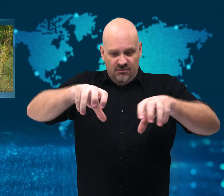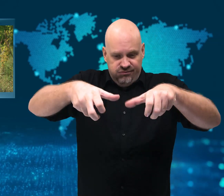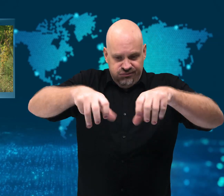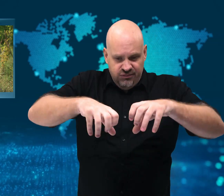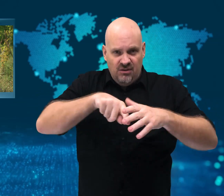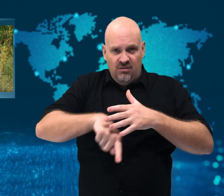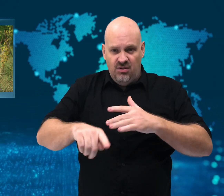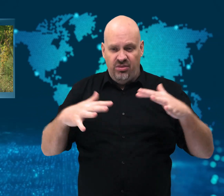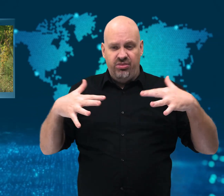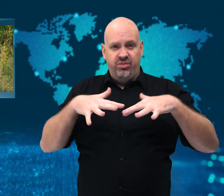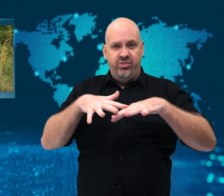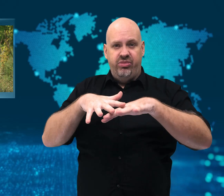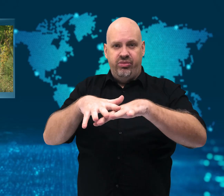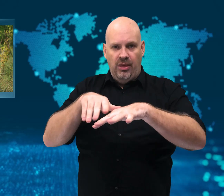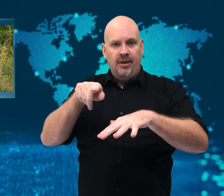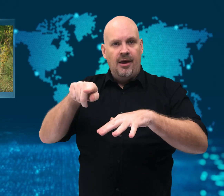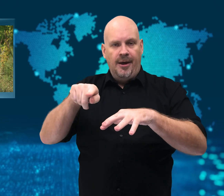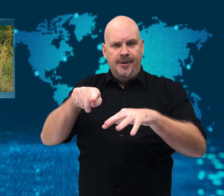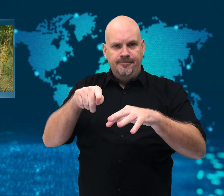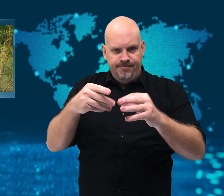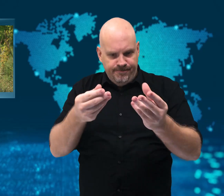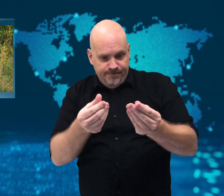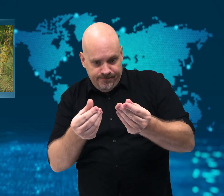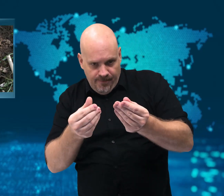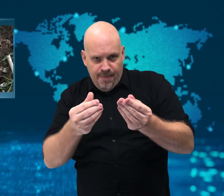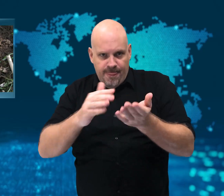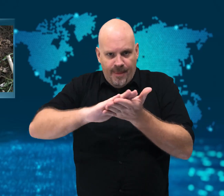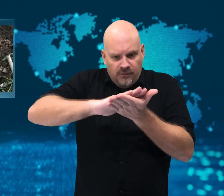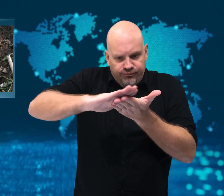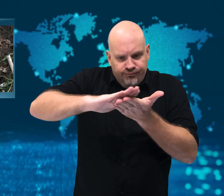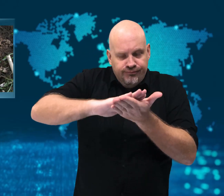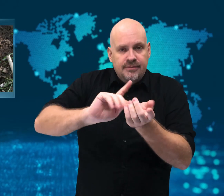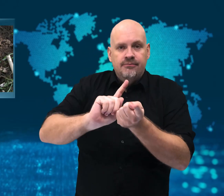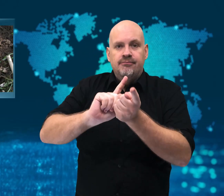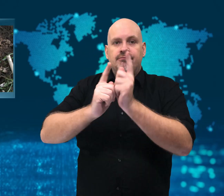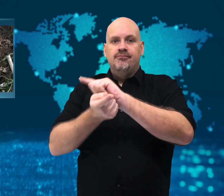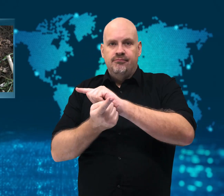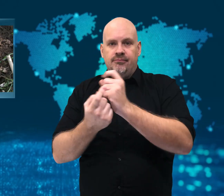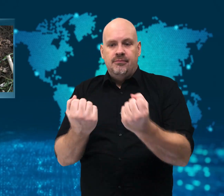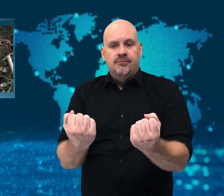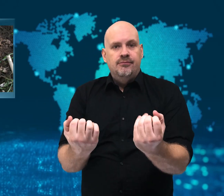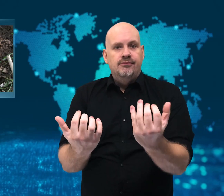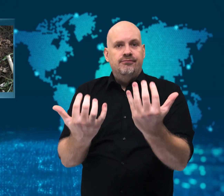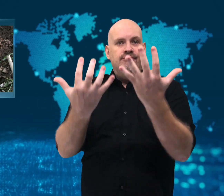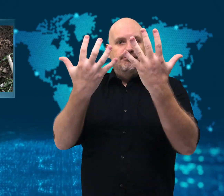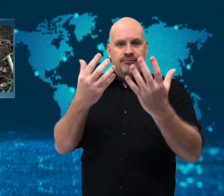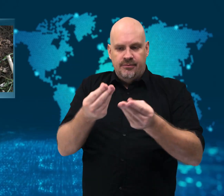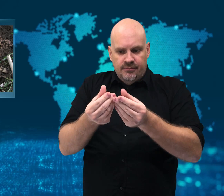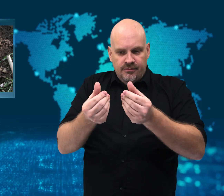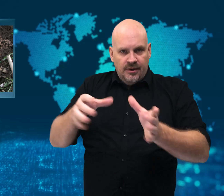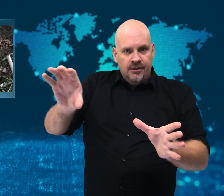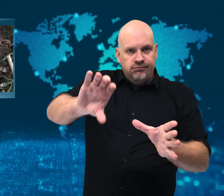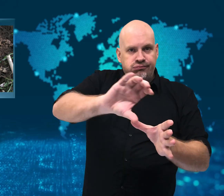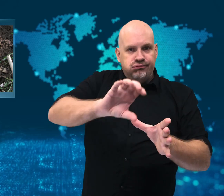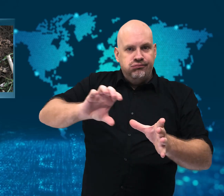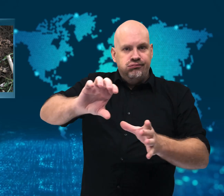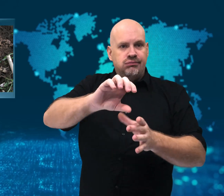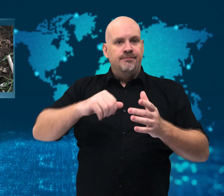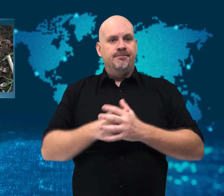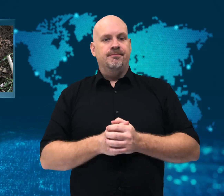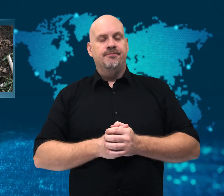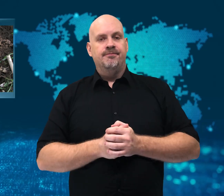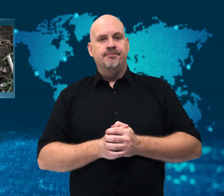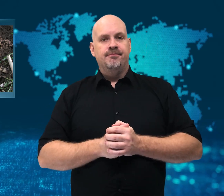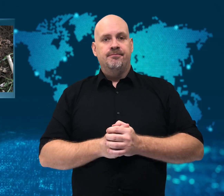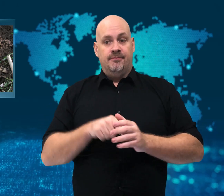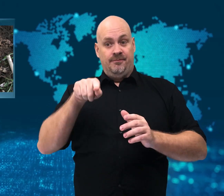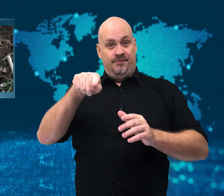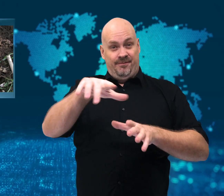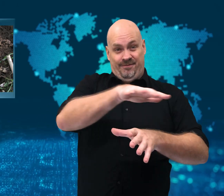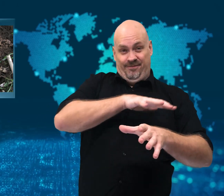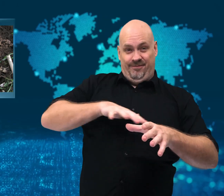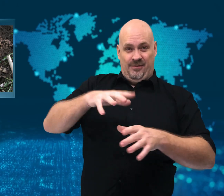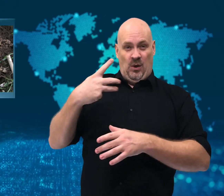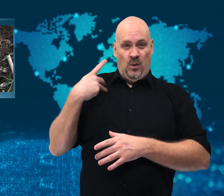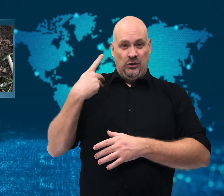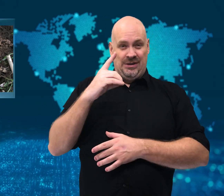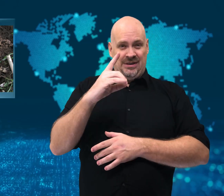With over 2 million people living and working in Washington D.C.,